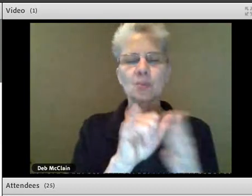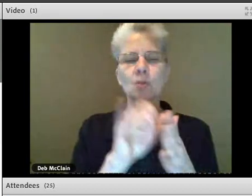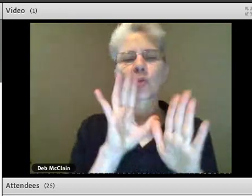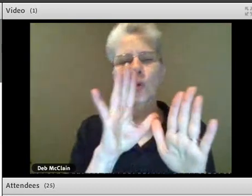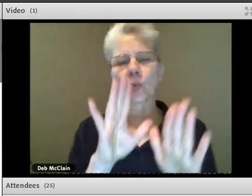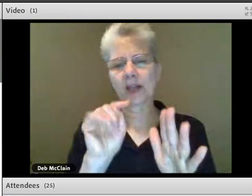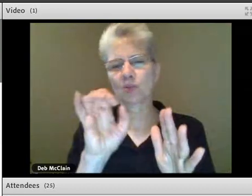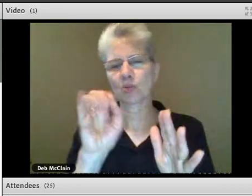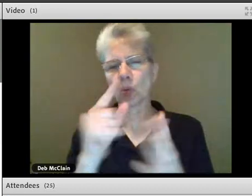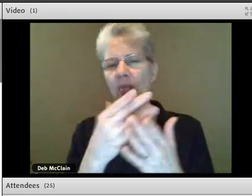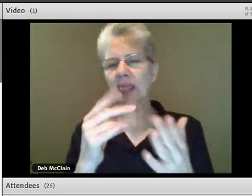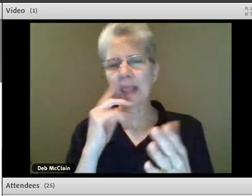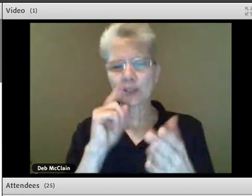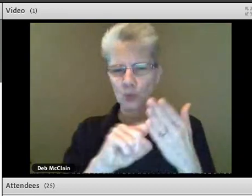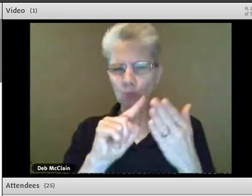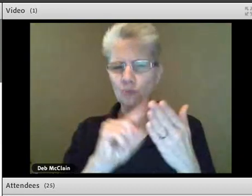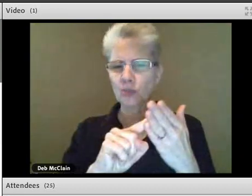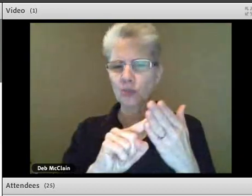things to kind of look into and keep in mind of.